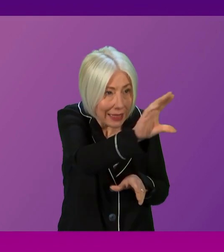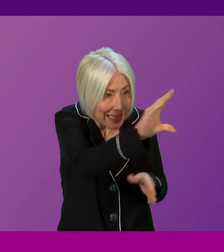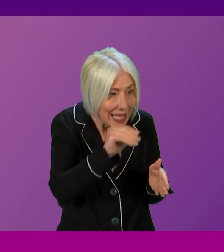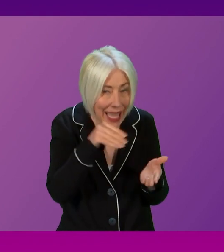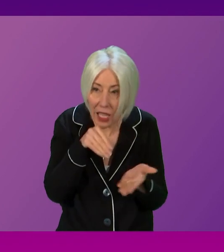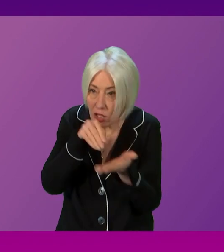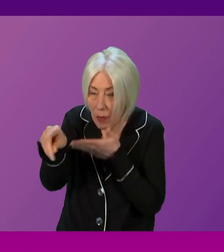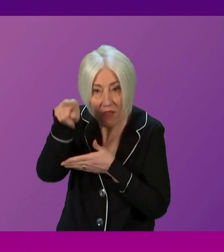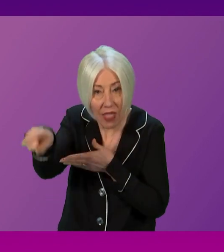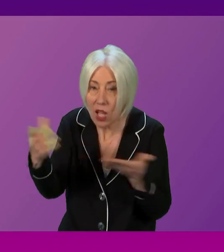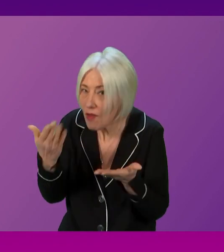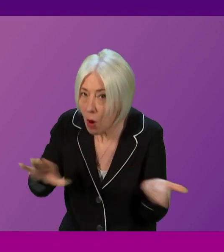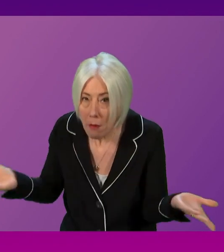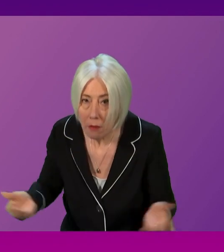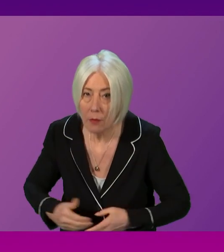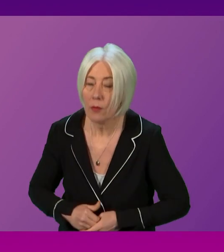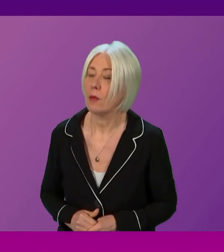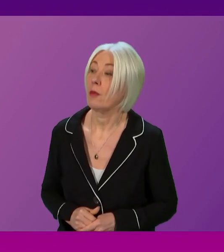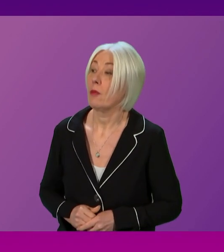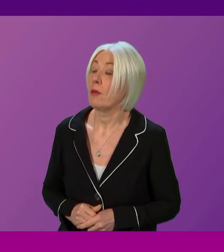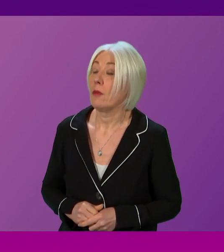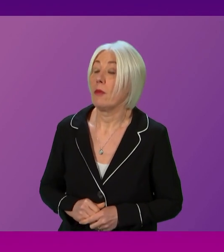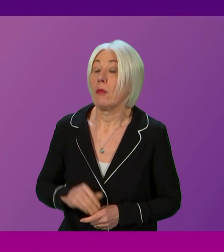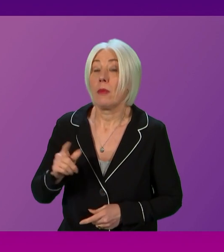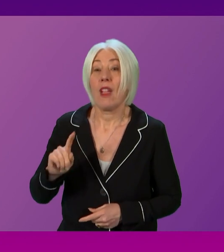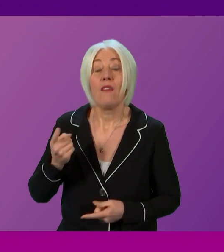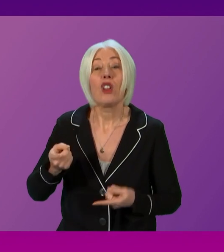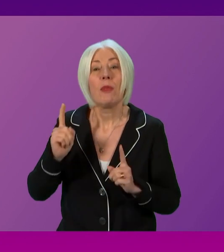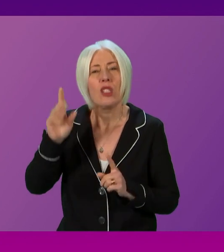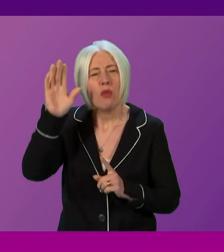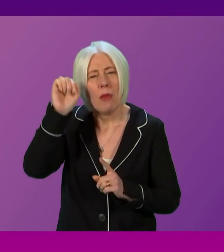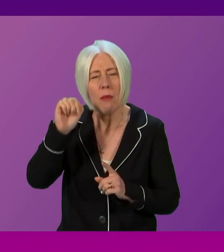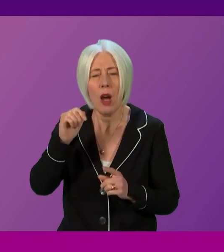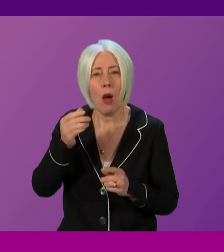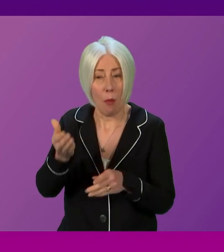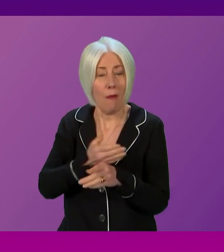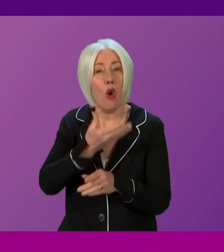about that. The First Minister may recall that, before Christmas, I put to her a question regarding